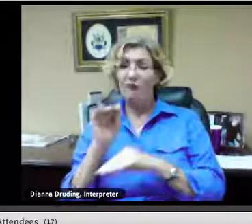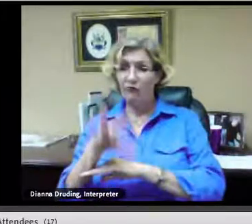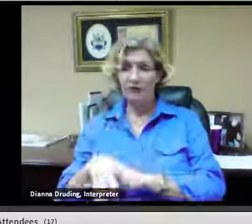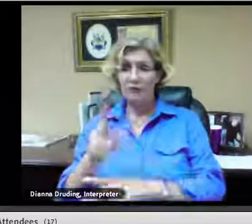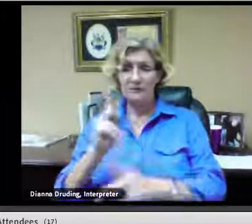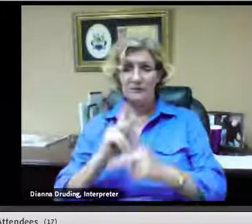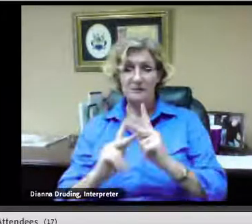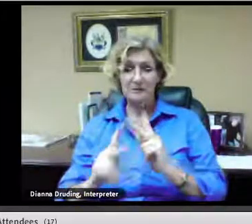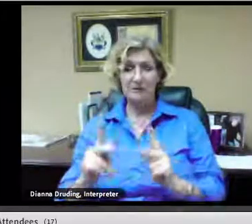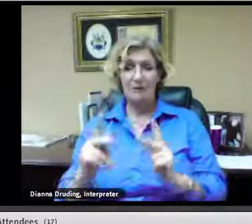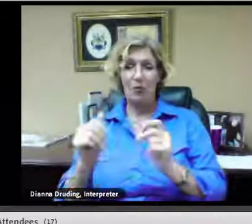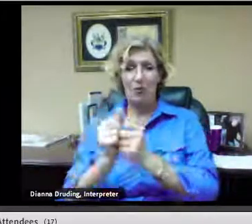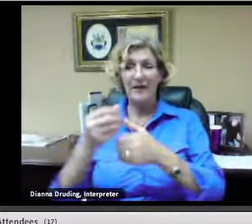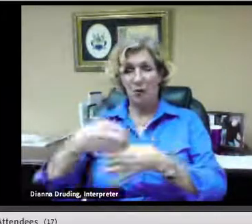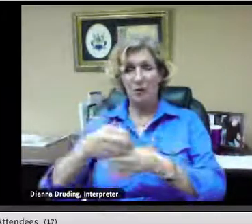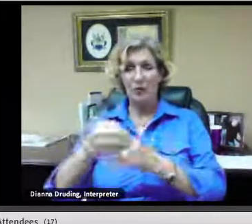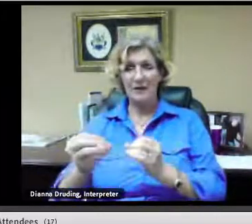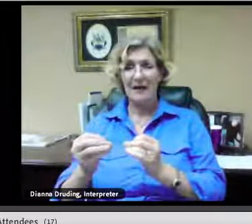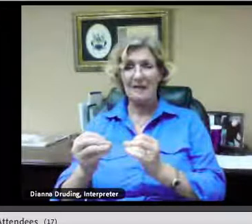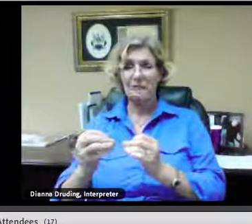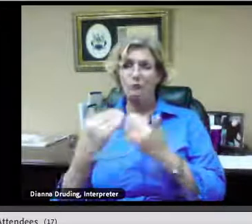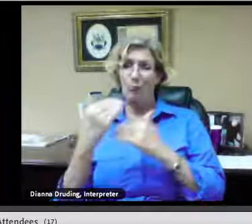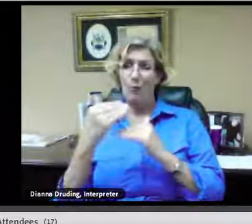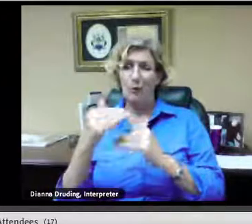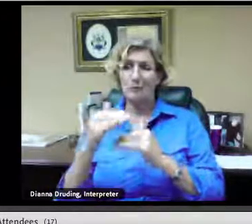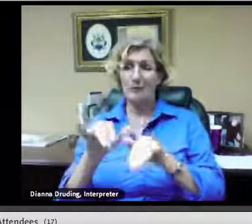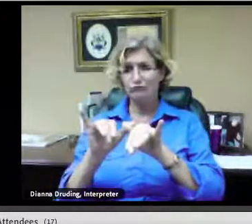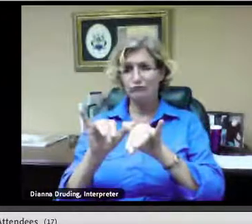The social model focuses on barriers, prejudice,